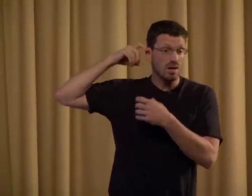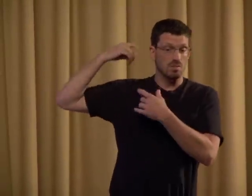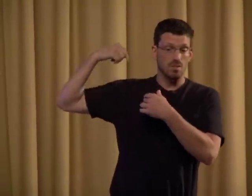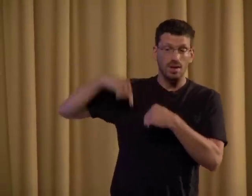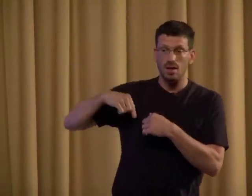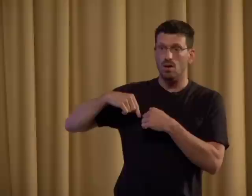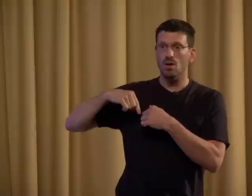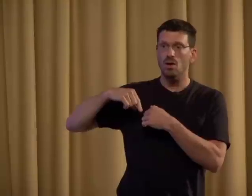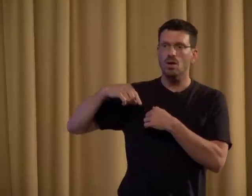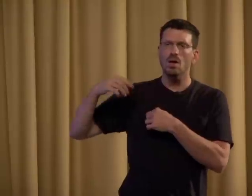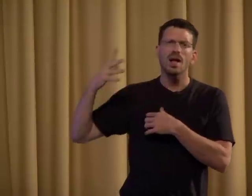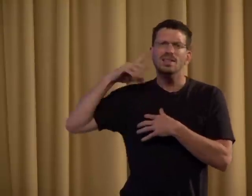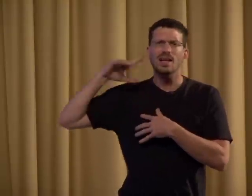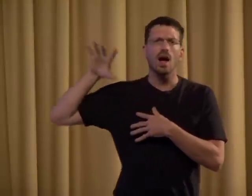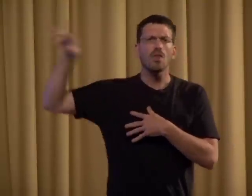It's the same with hearing. You think: my ear and me are here and sound is out over there...but then everyone has such a different experience of sound.